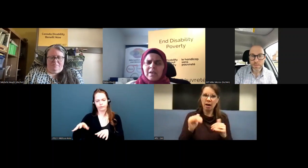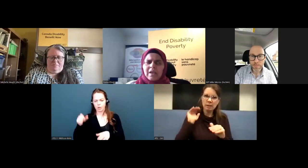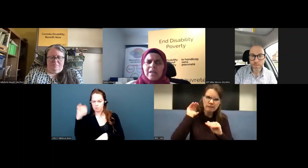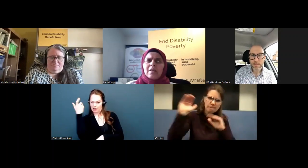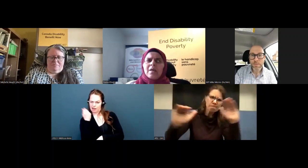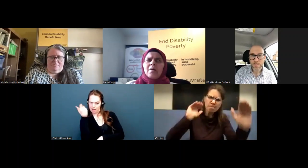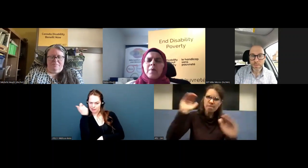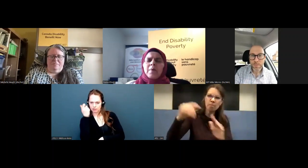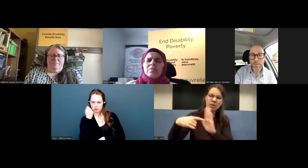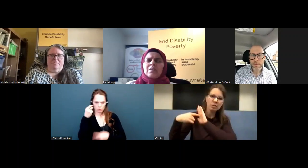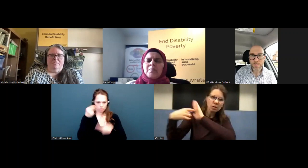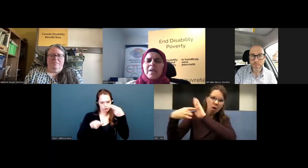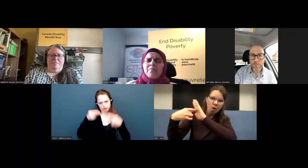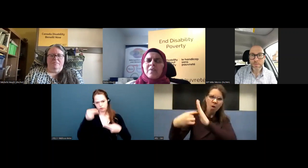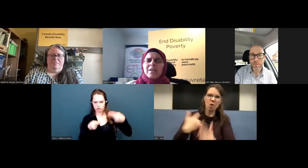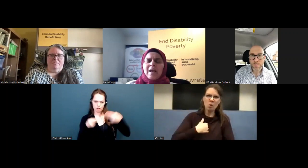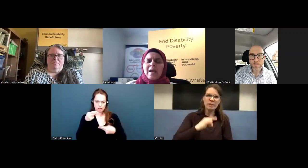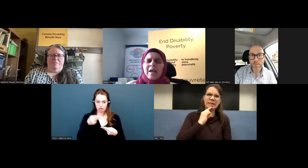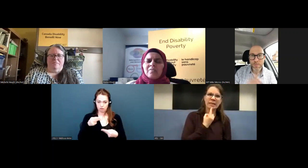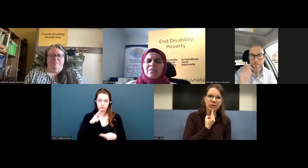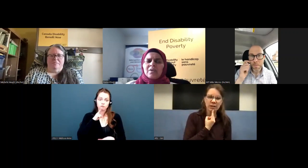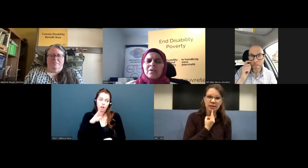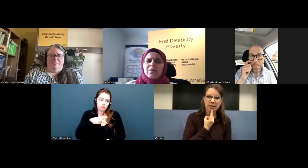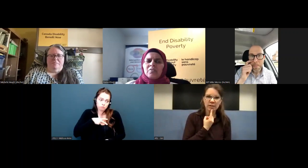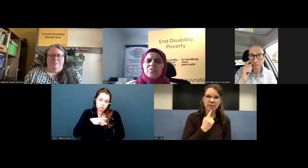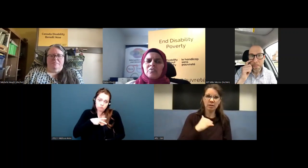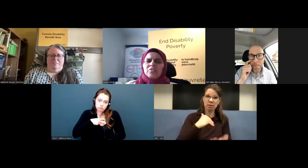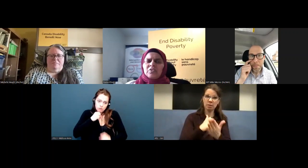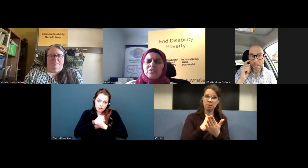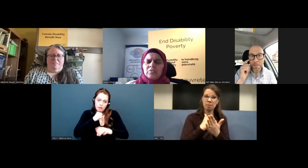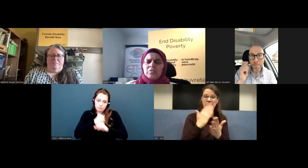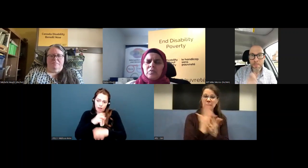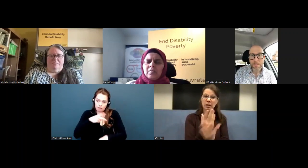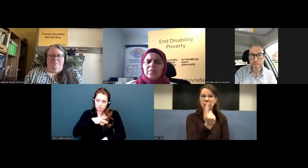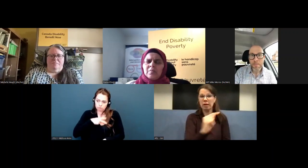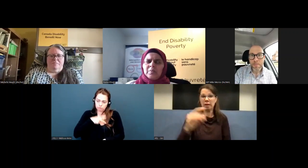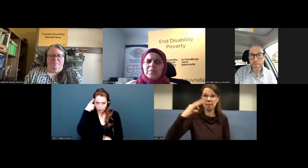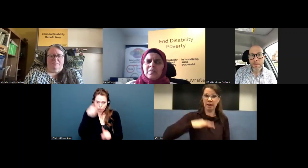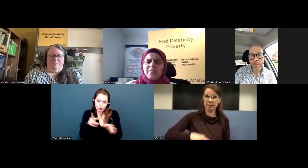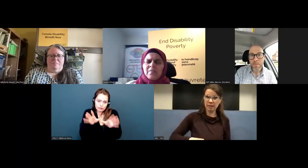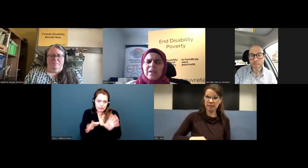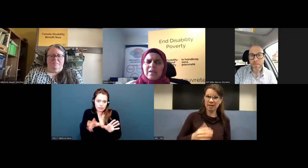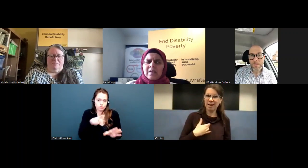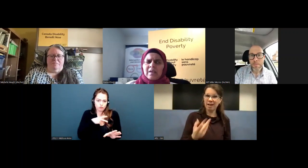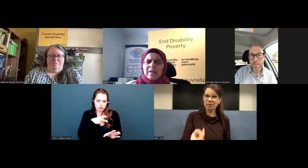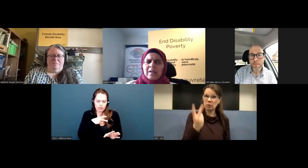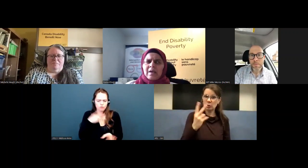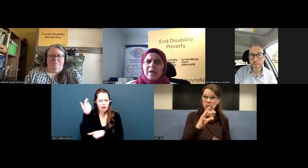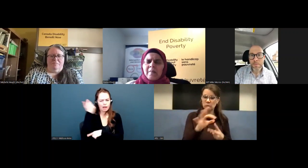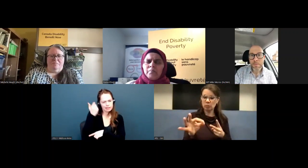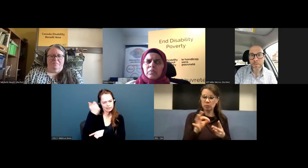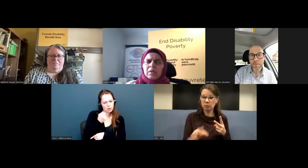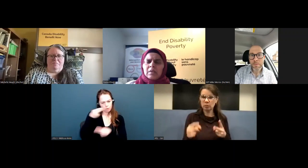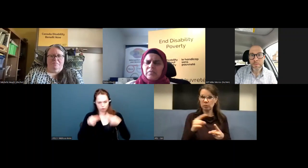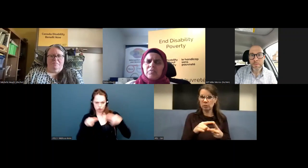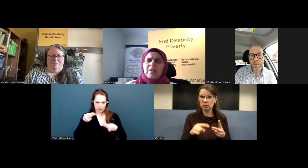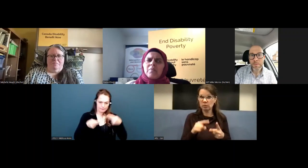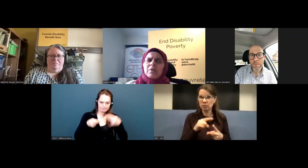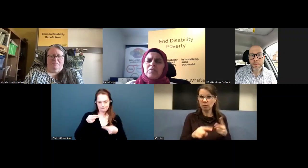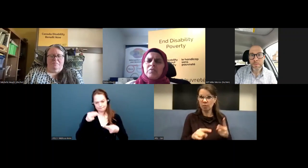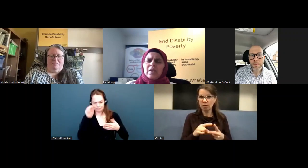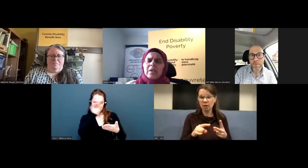AND BUDGET THE BENEFIT HAS HAS TWO SPECIFIC LEVERS THAT WE'RE USING.